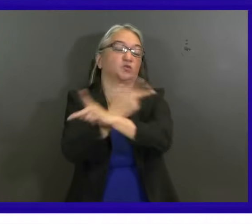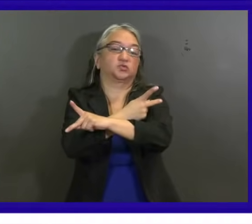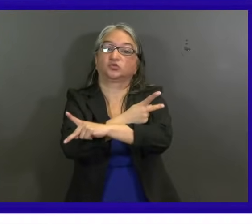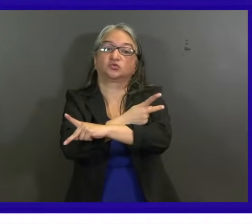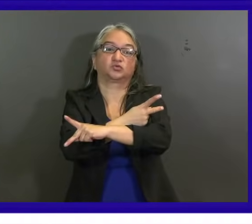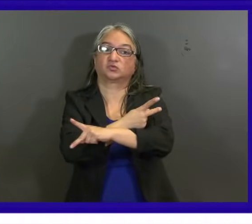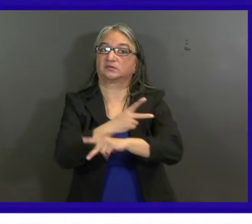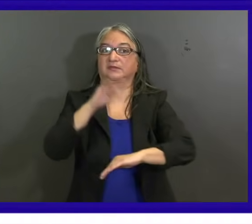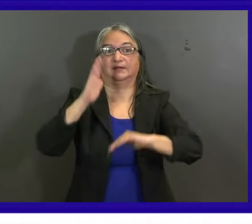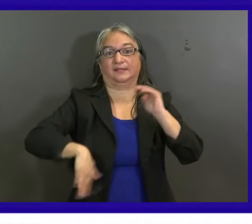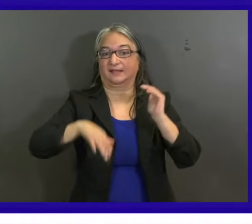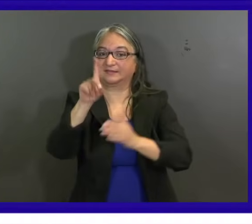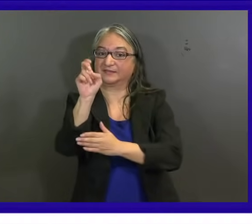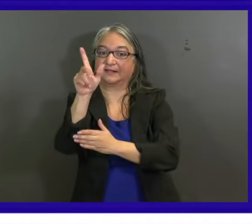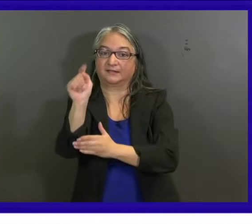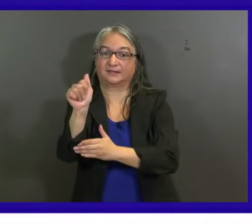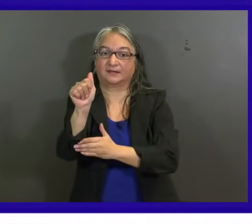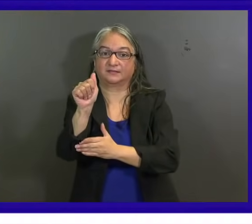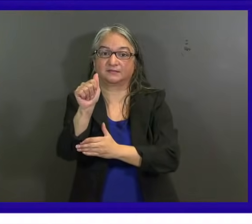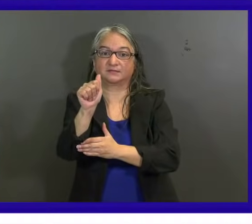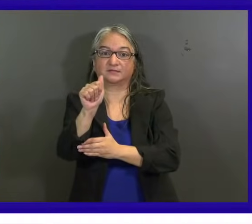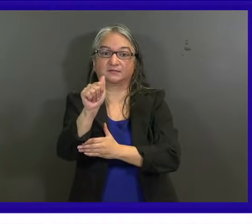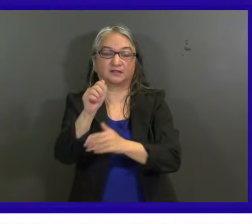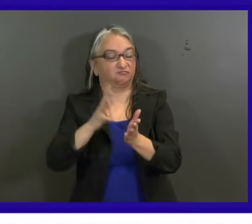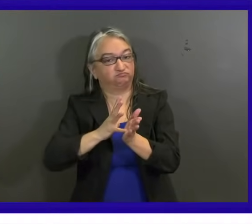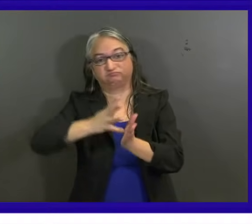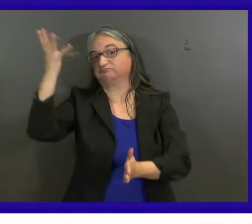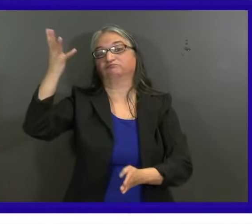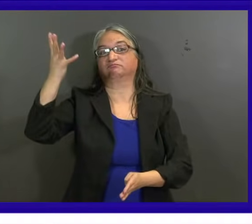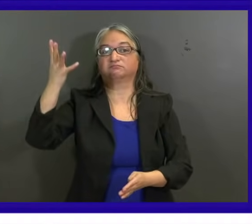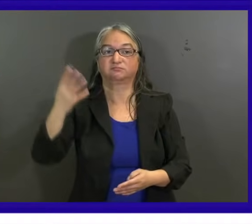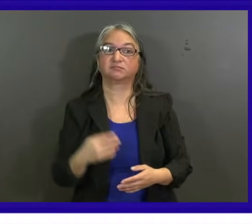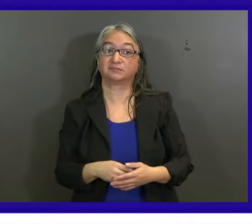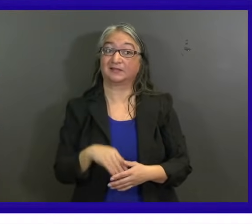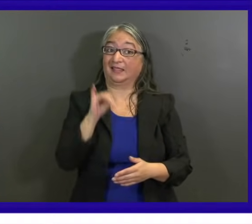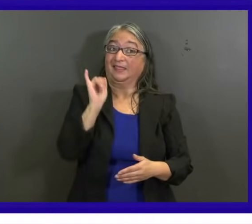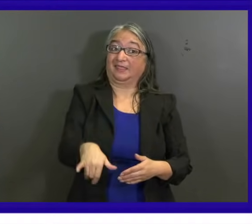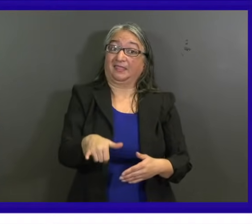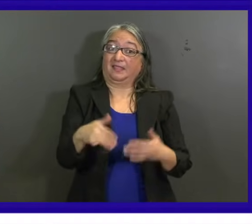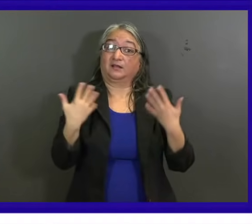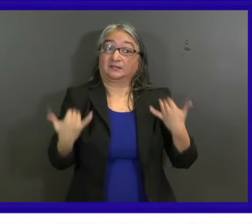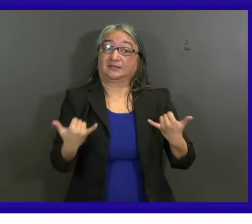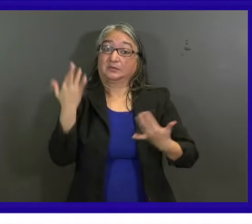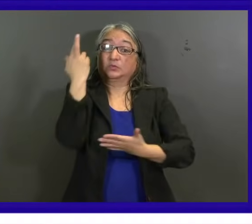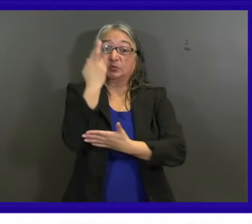the the harms that delta have caused so this is uh bringing us to be quite concerned about